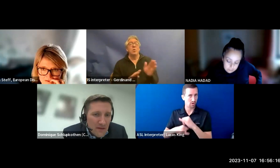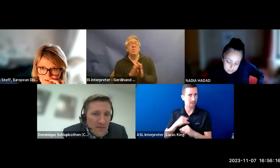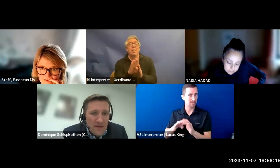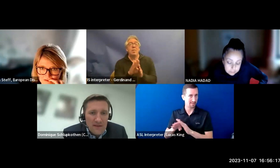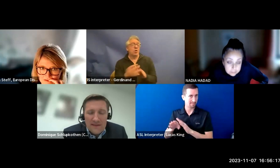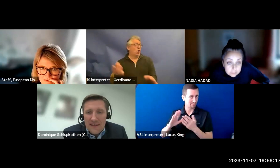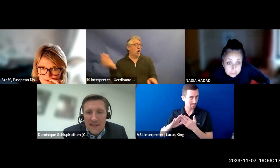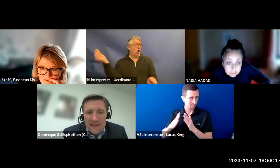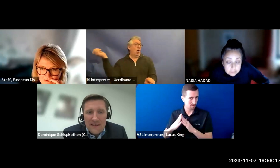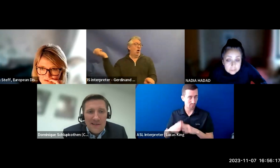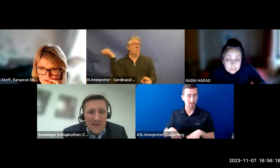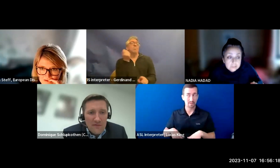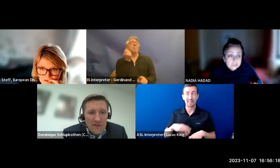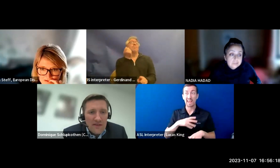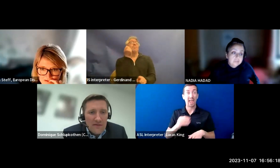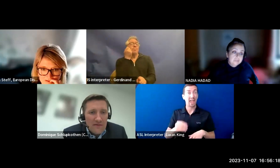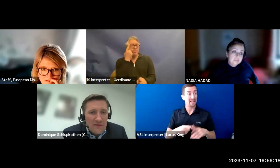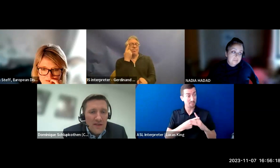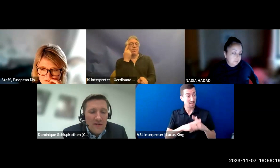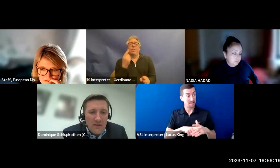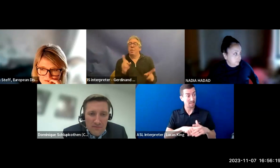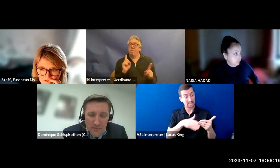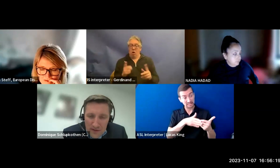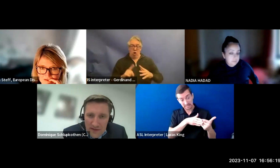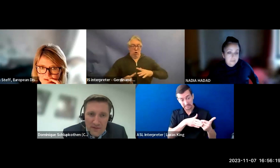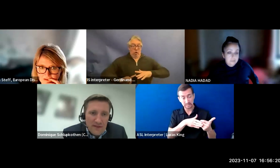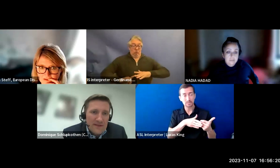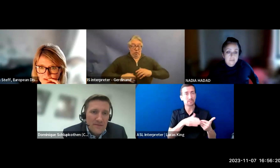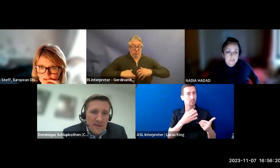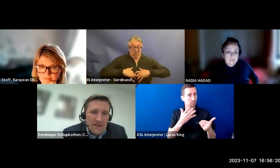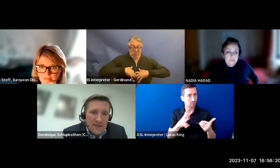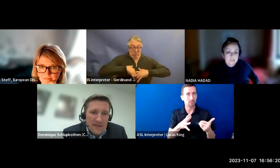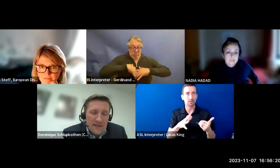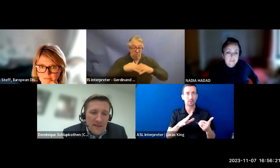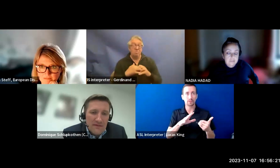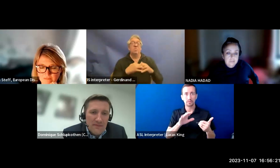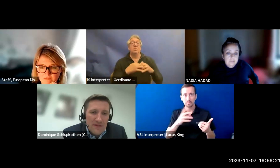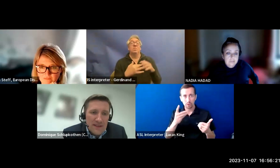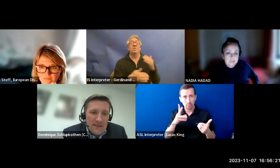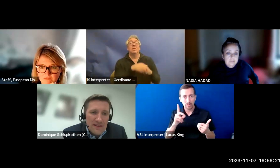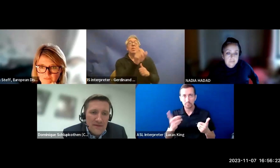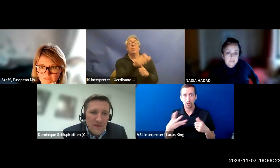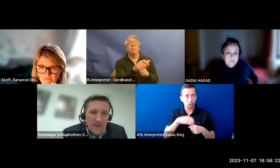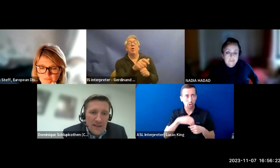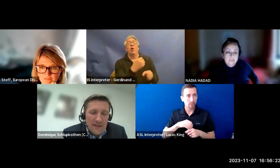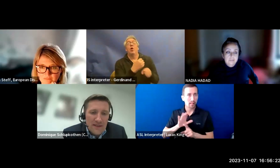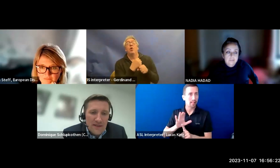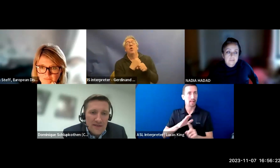from the onset you include Persons with Disabilities and their organisations